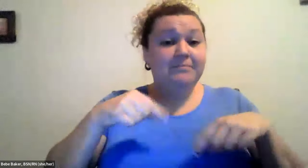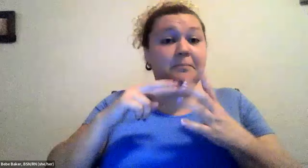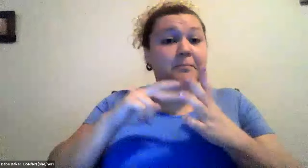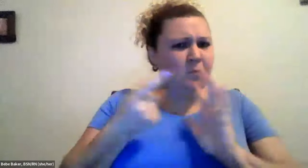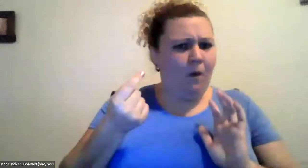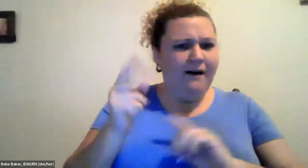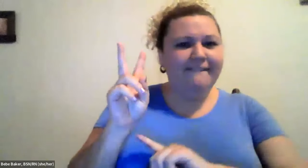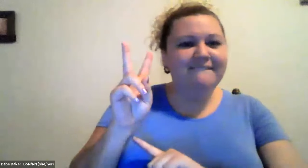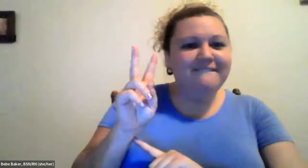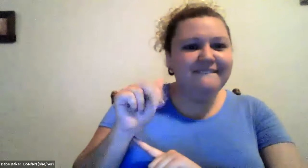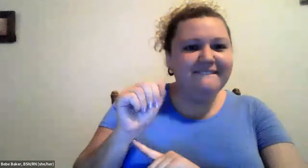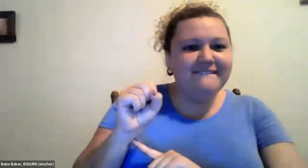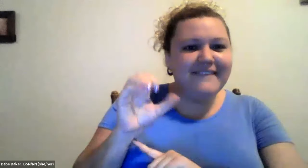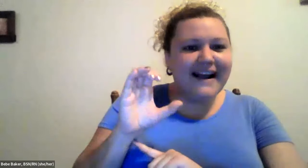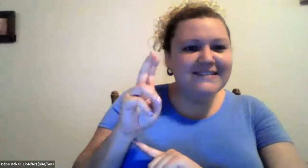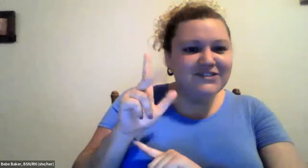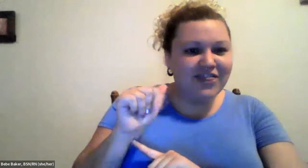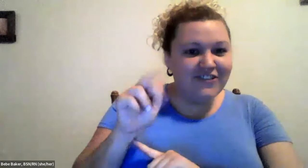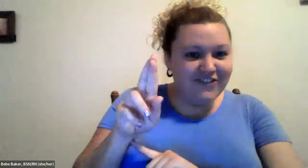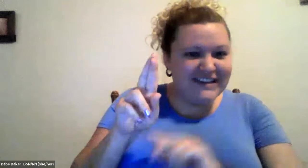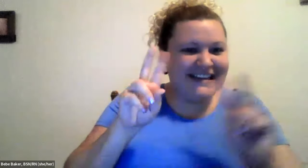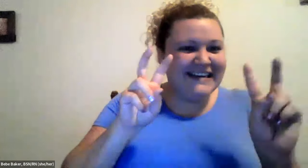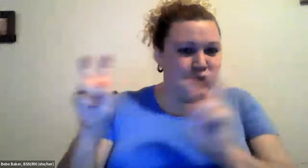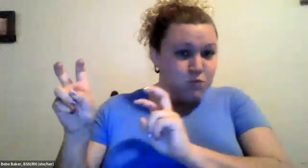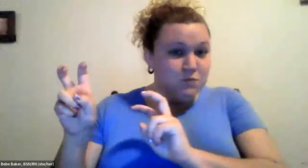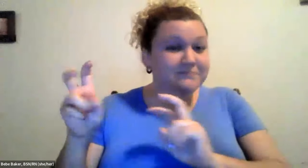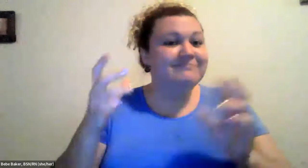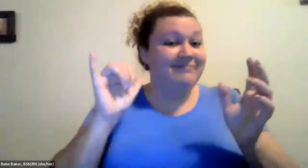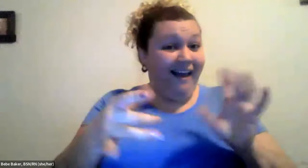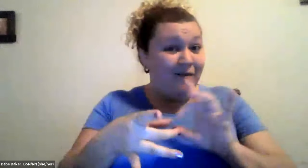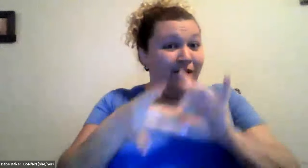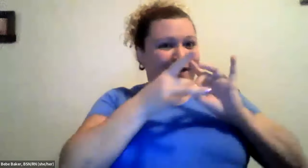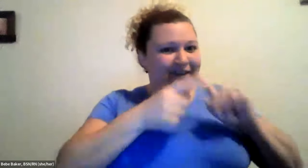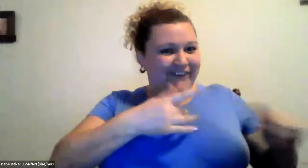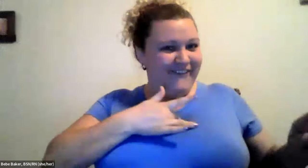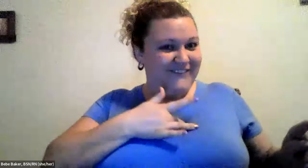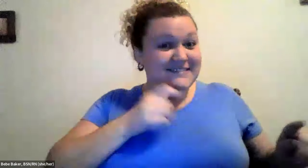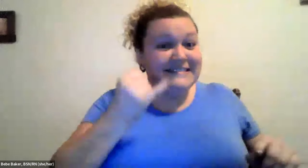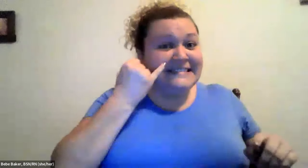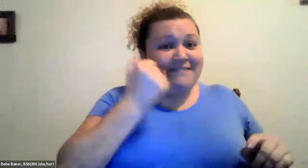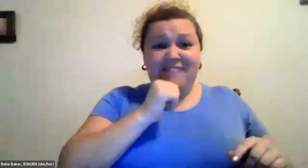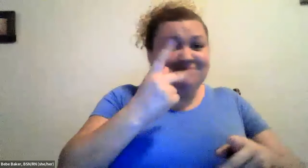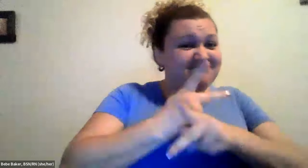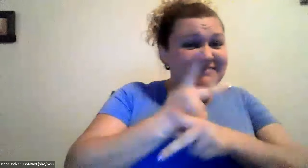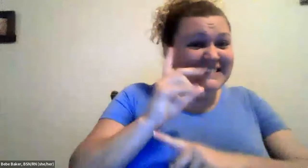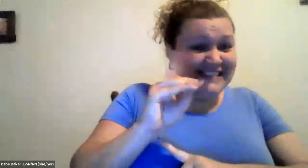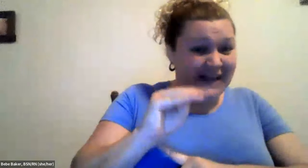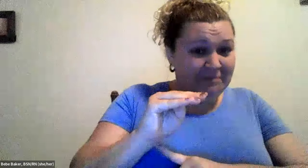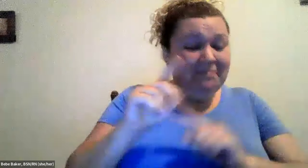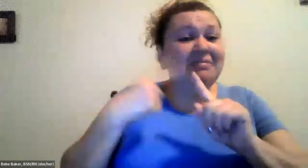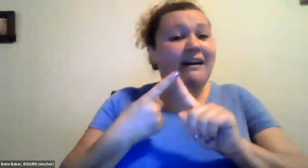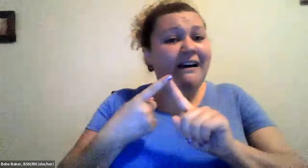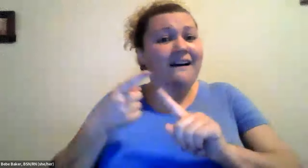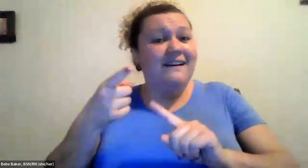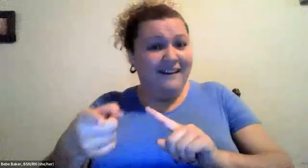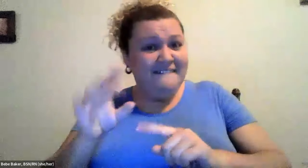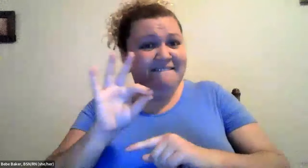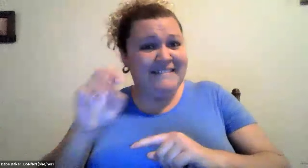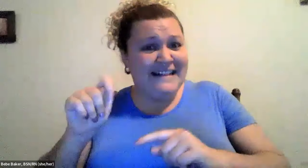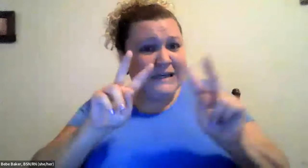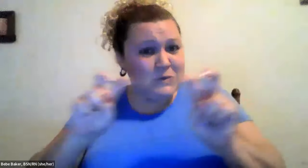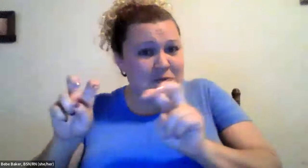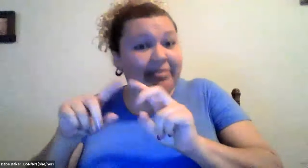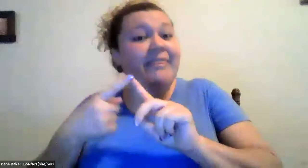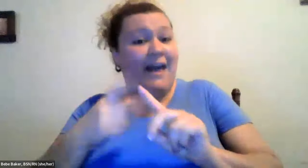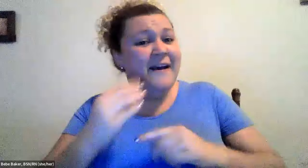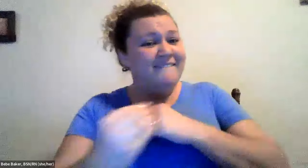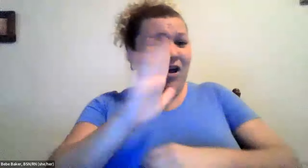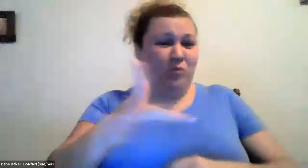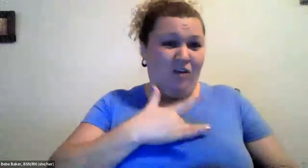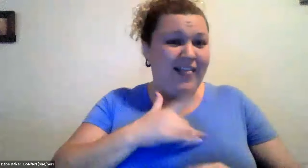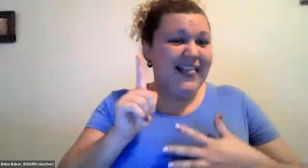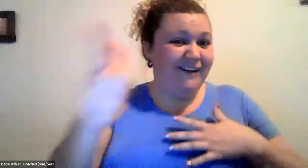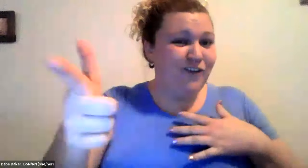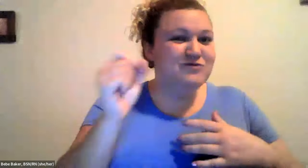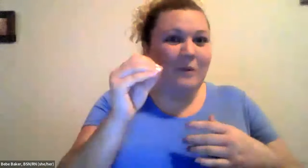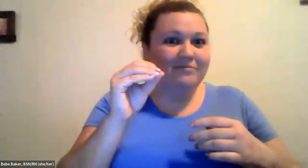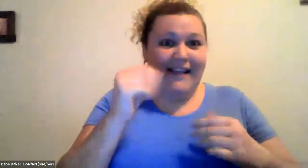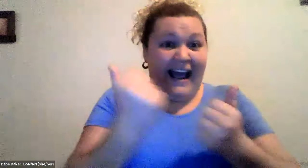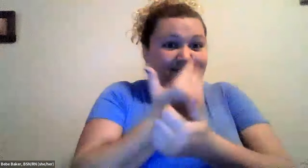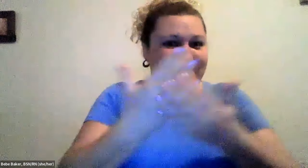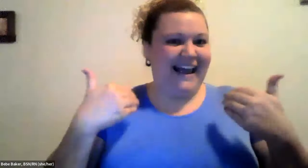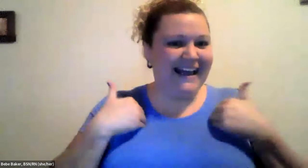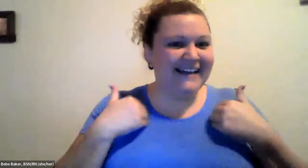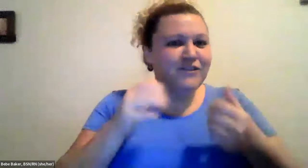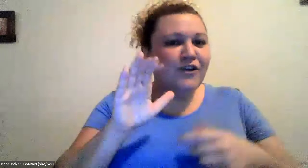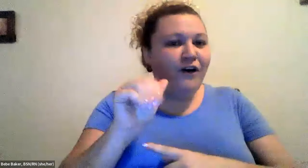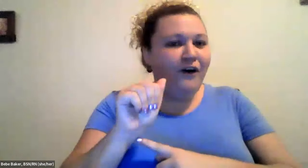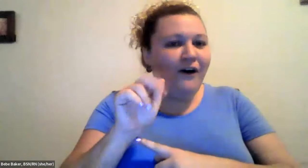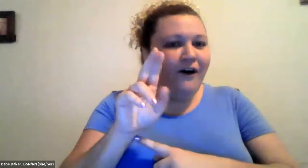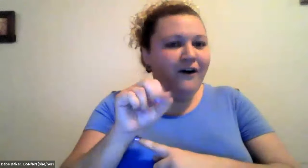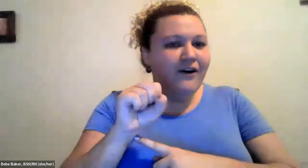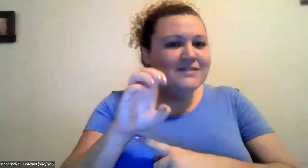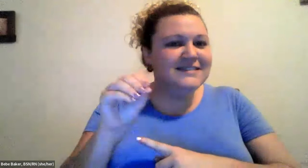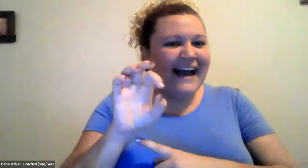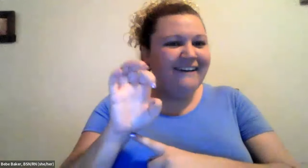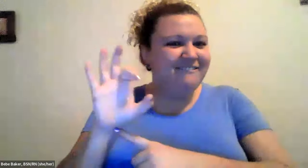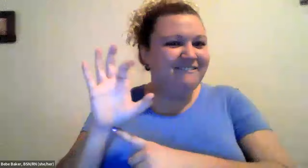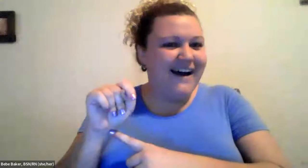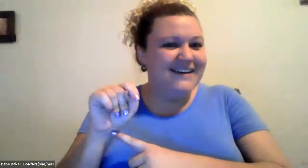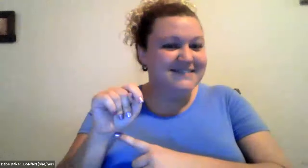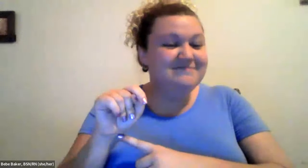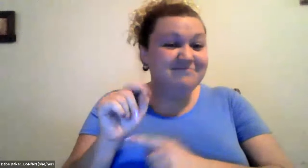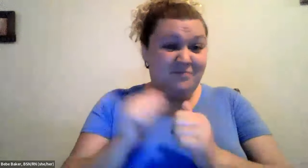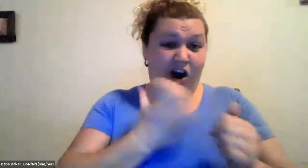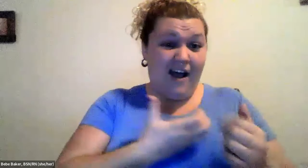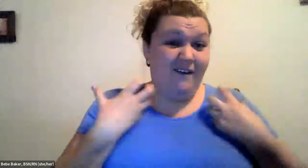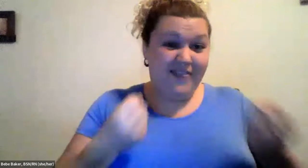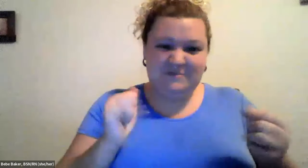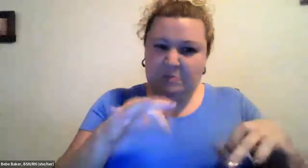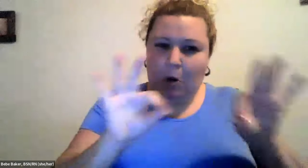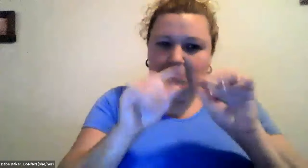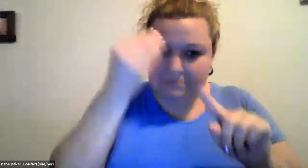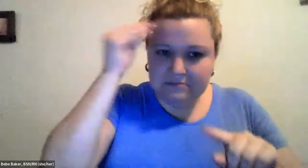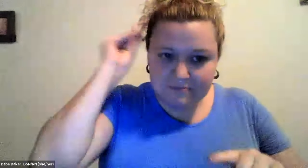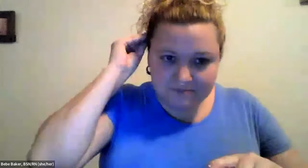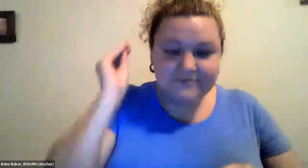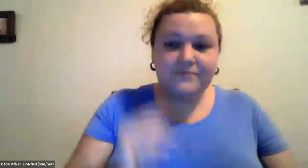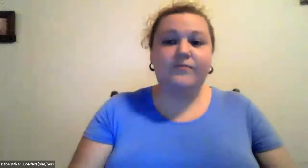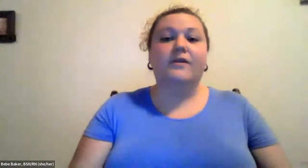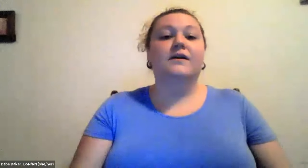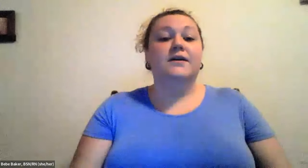Cristine Saunders: In the feet, which means you have some vascular issues and that goes back to relating to your heart, so if you have problems with your diabetes and then your feet it'll affect your heart later so everything has kind of a effect.